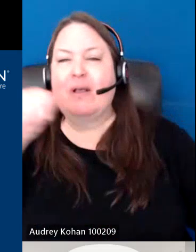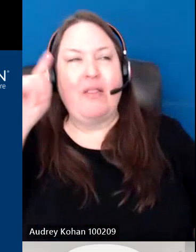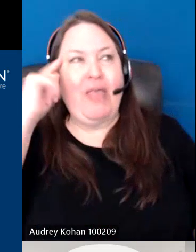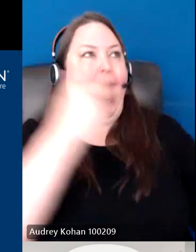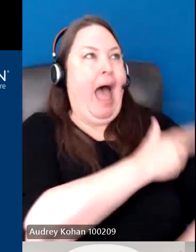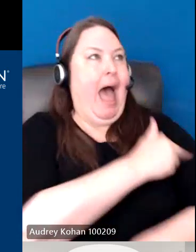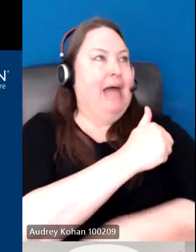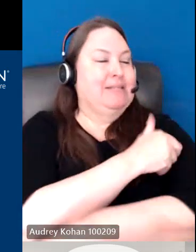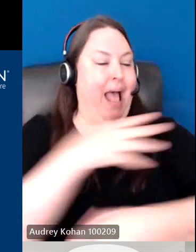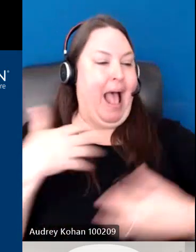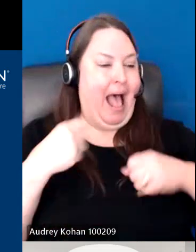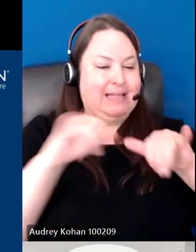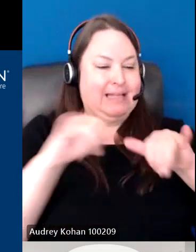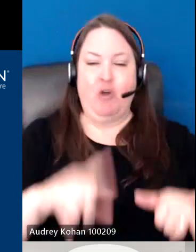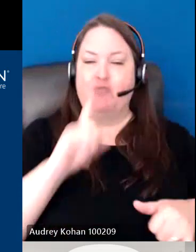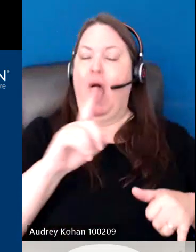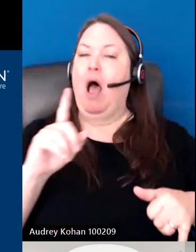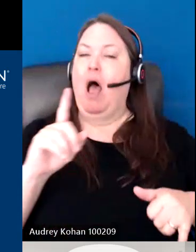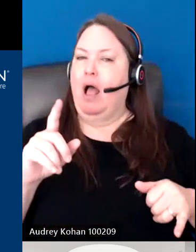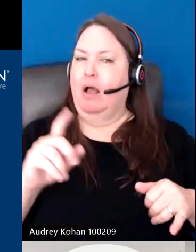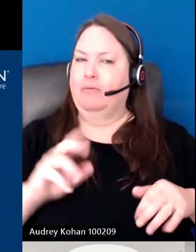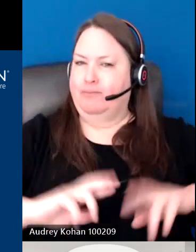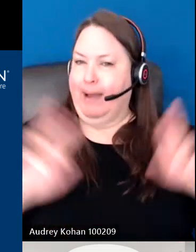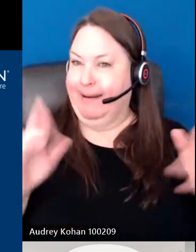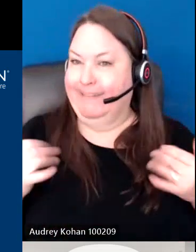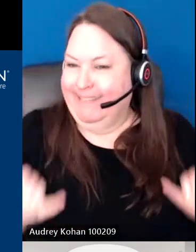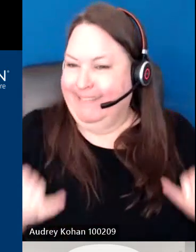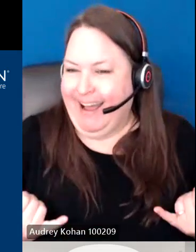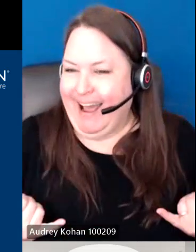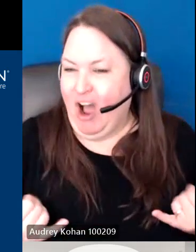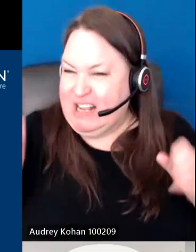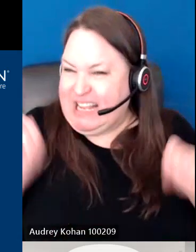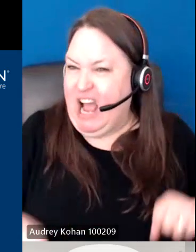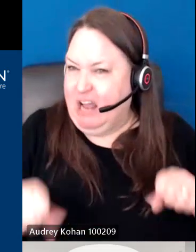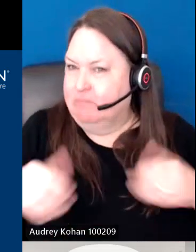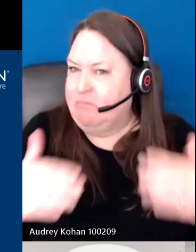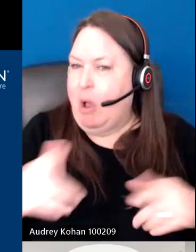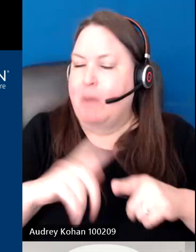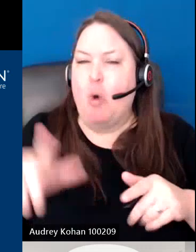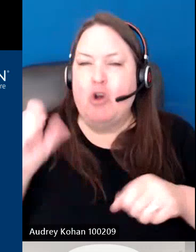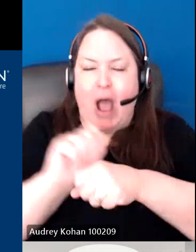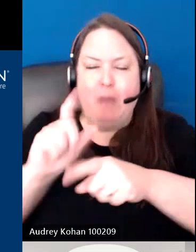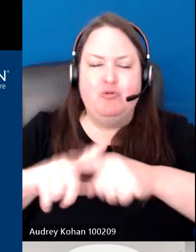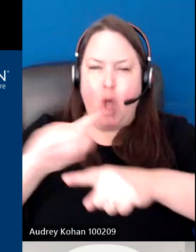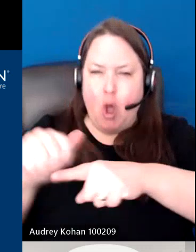systems are really up to that task right now and so the job is to train equip um the federal